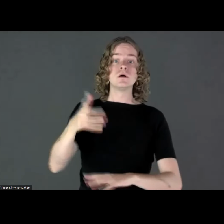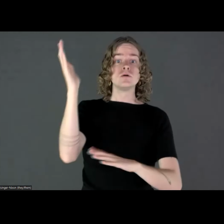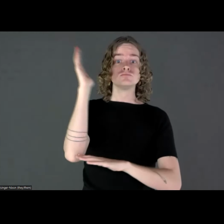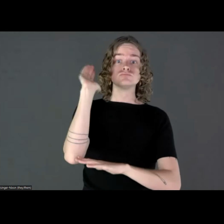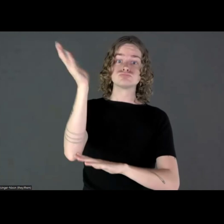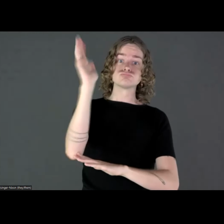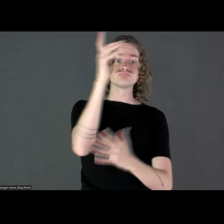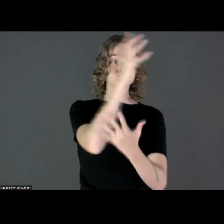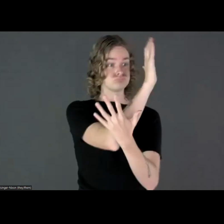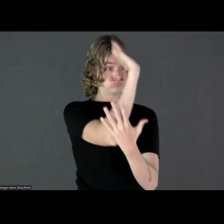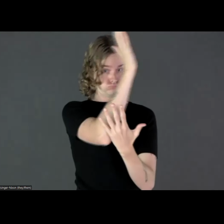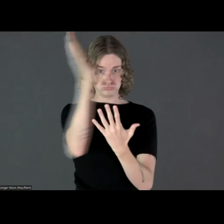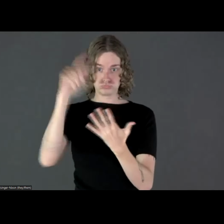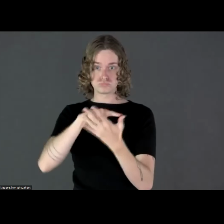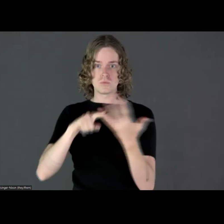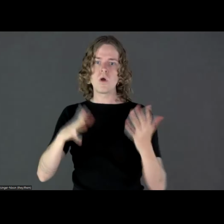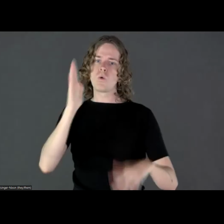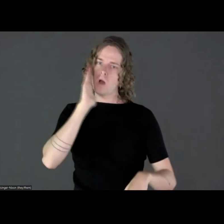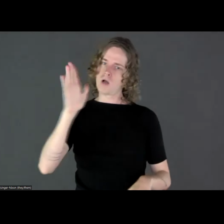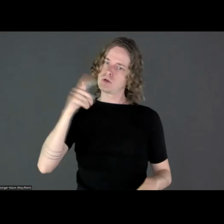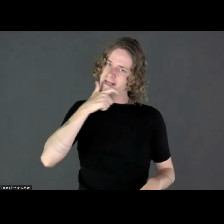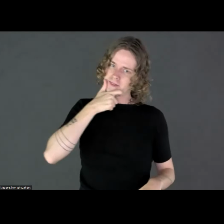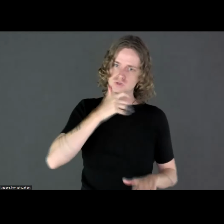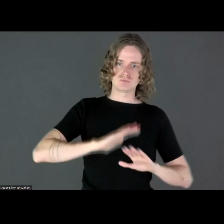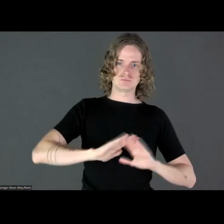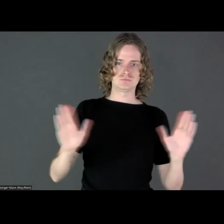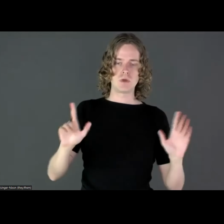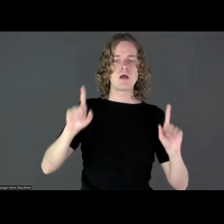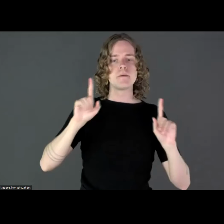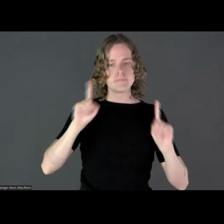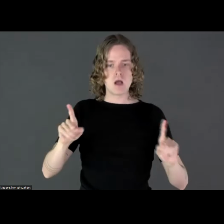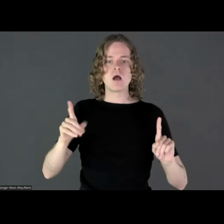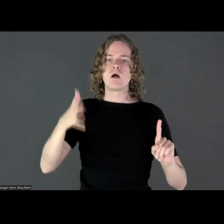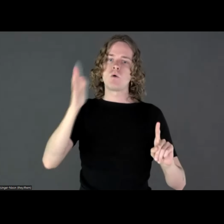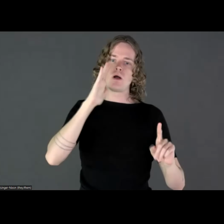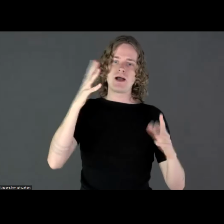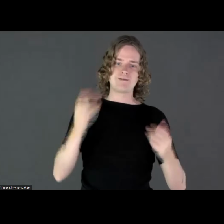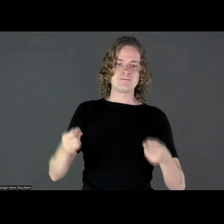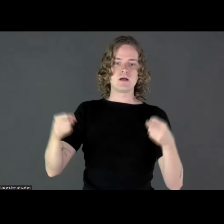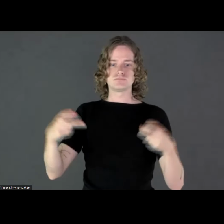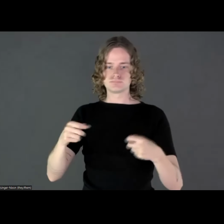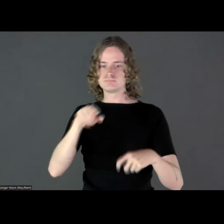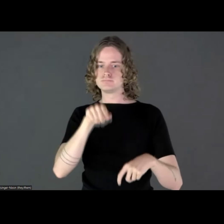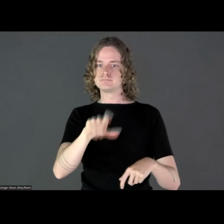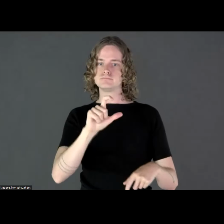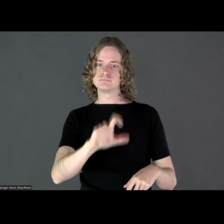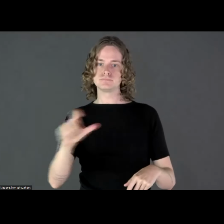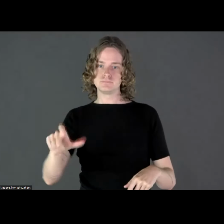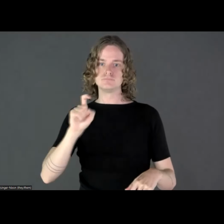to access the link. We're providing sign language interpretation. The session is being recorded. So